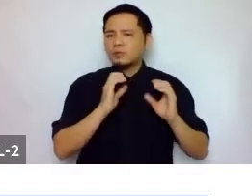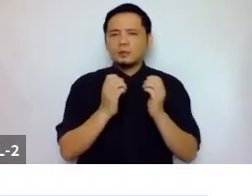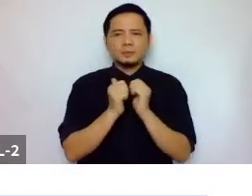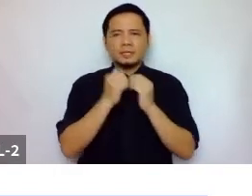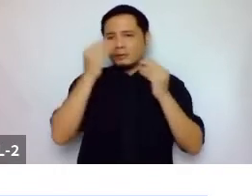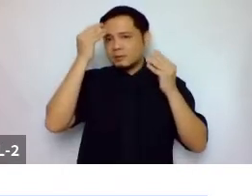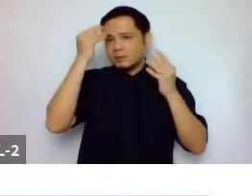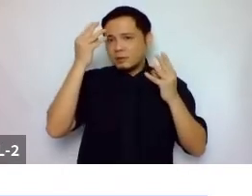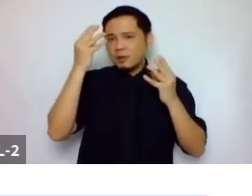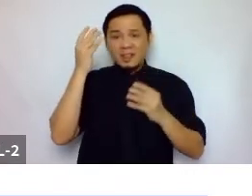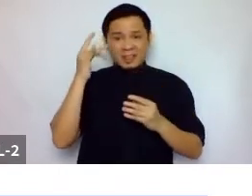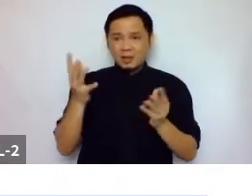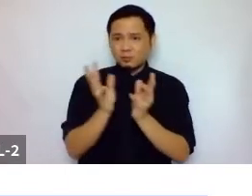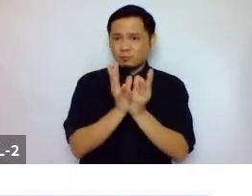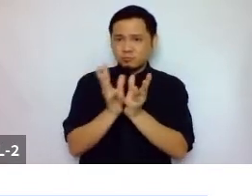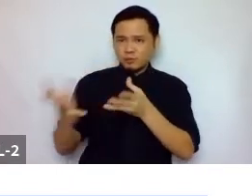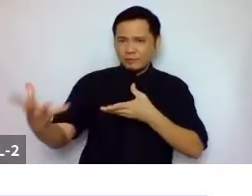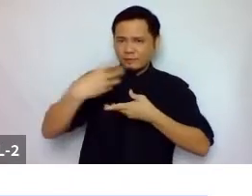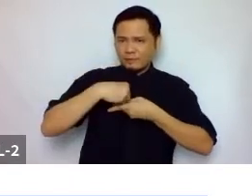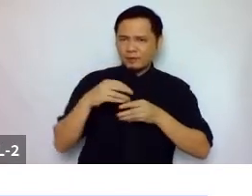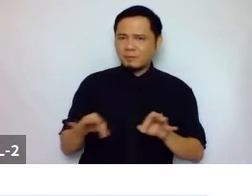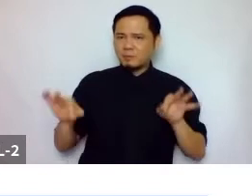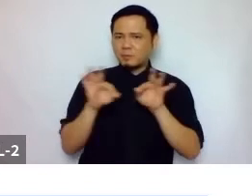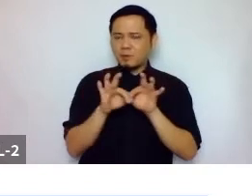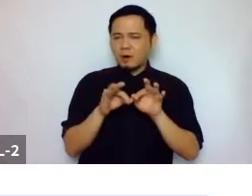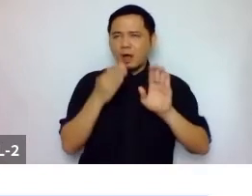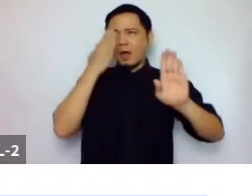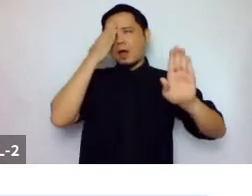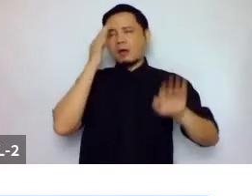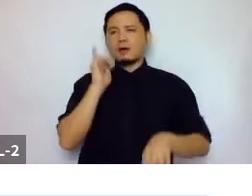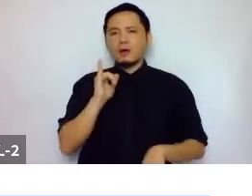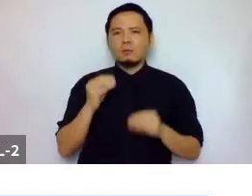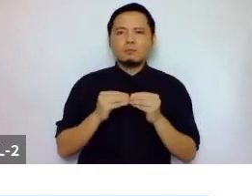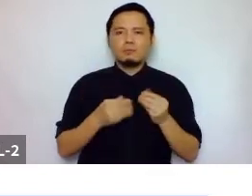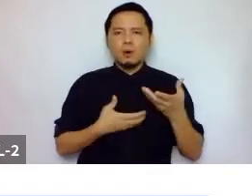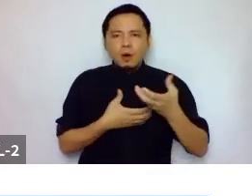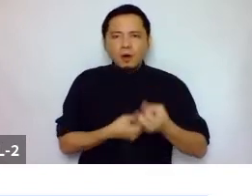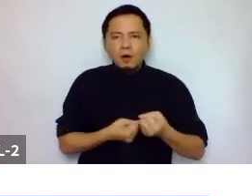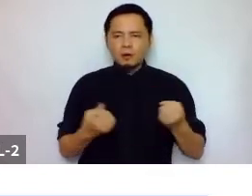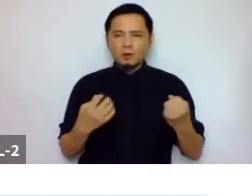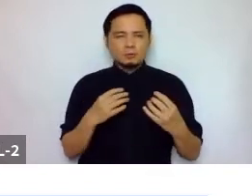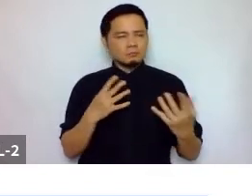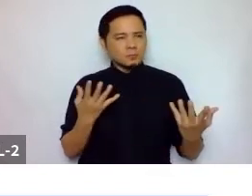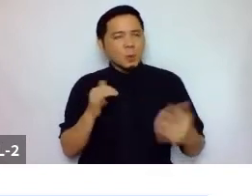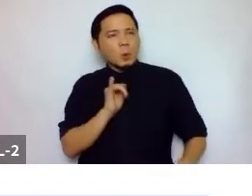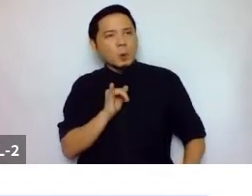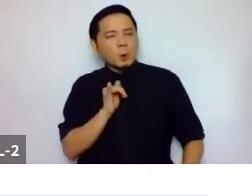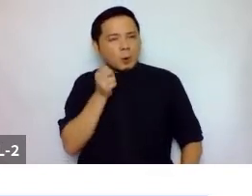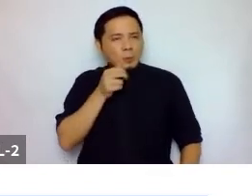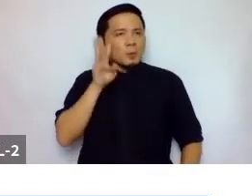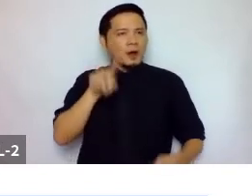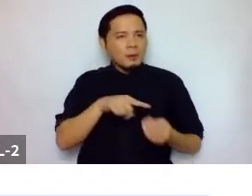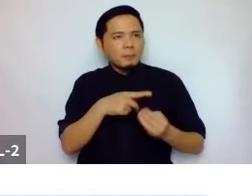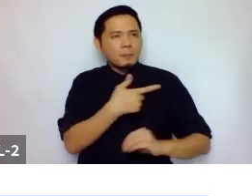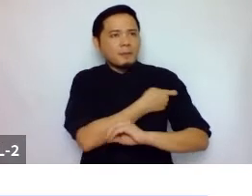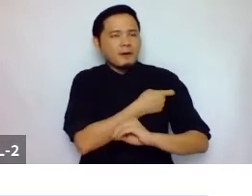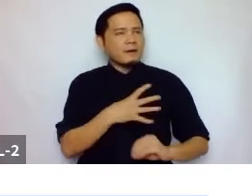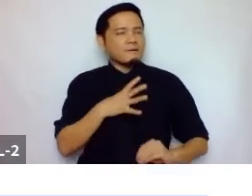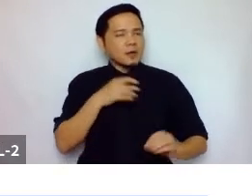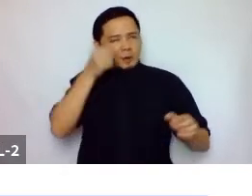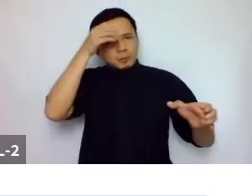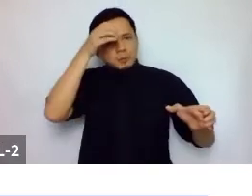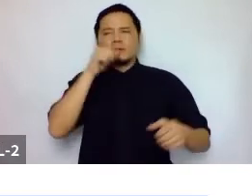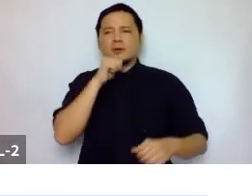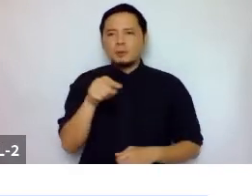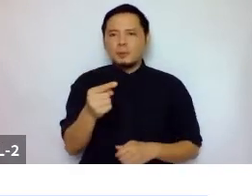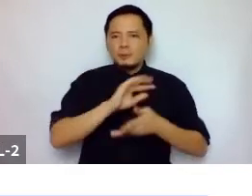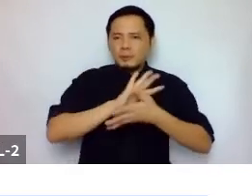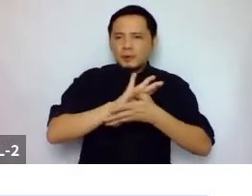as well as community engagement to strengthen the confidence of the people on different kinds of vaccines, not only for COVID-19 but for all kinds of vaccines.